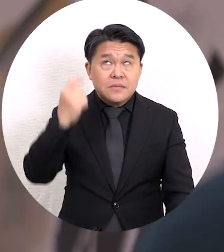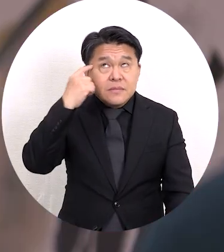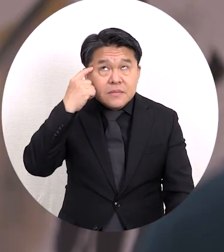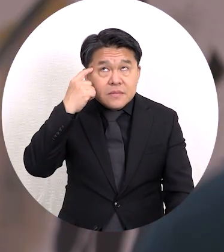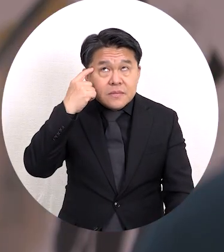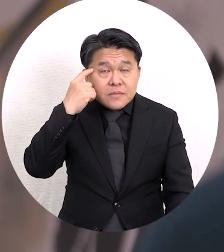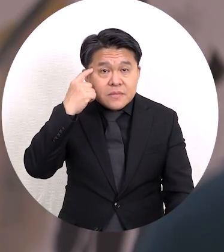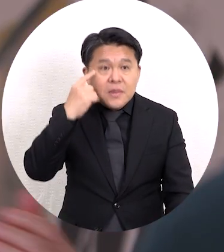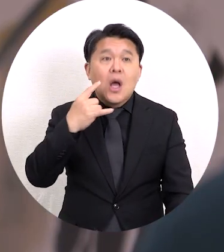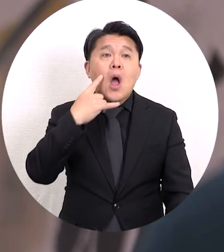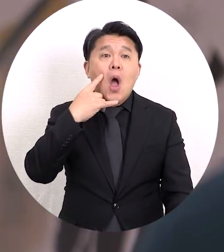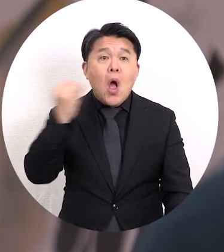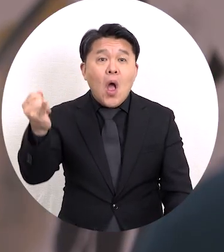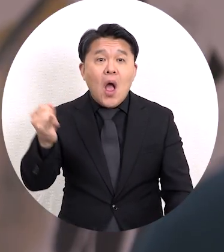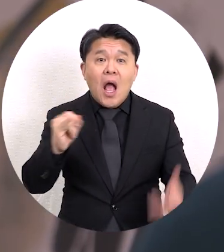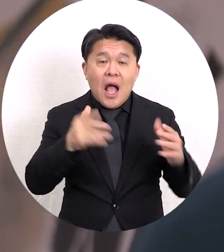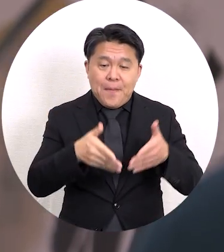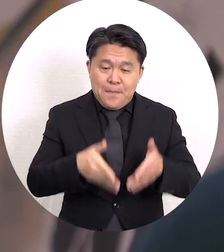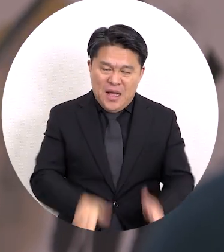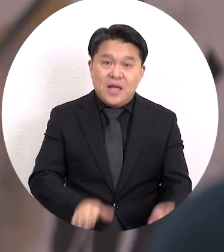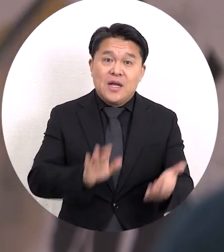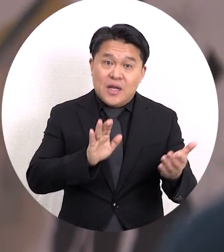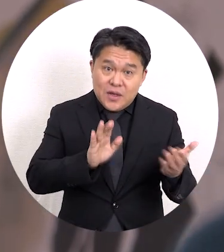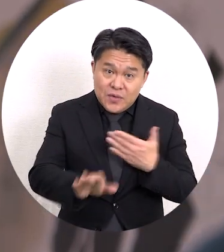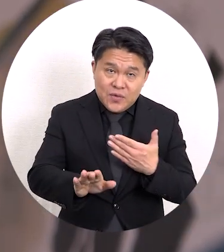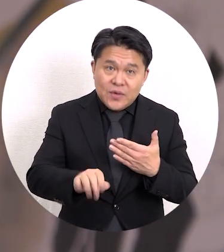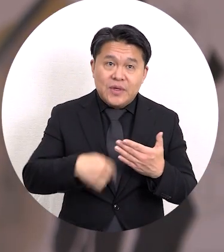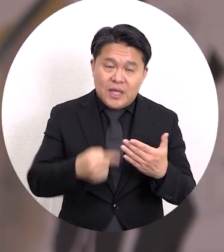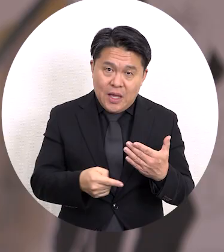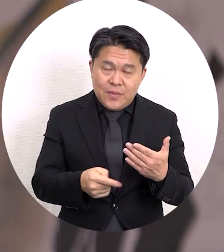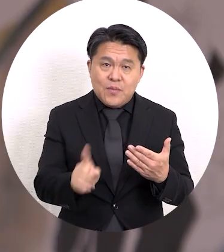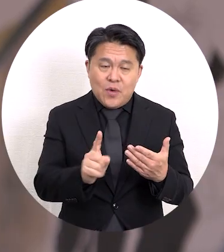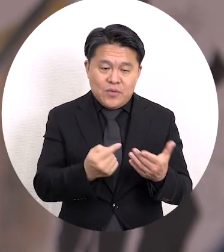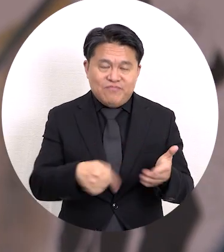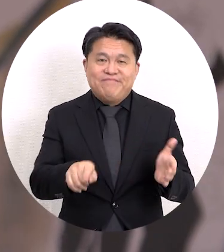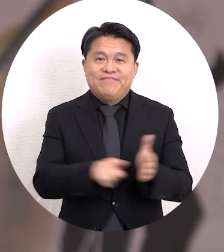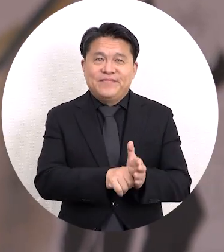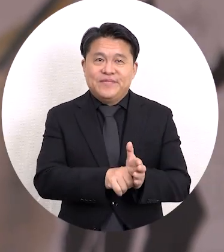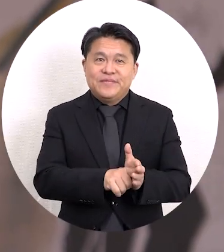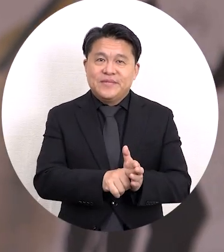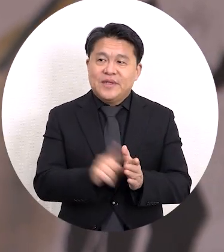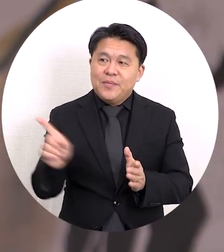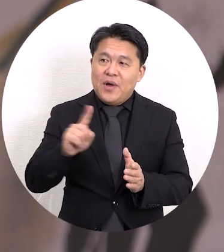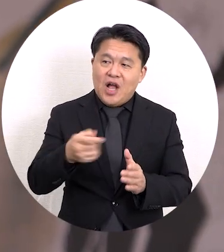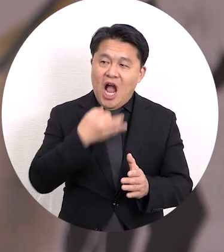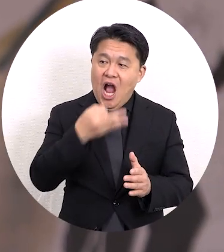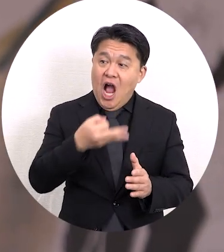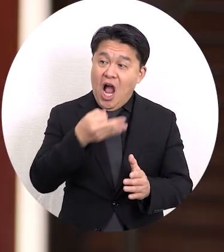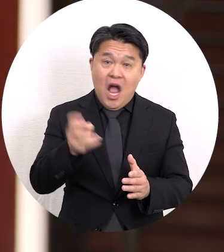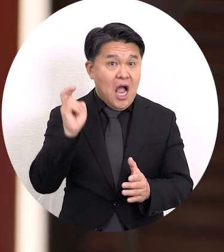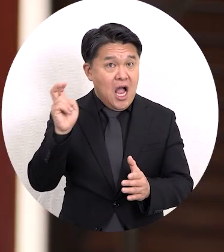the earliest forms of music were likely simple sounds made by mothers for their children,